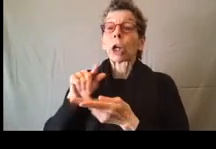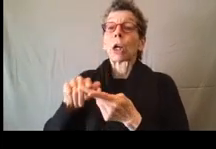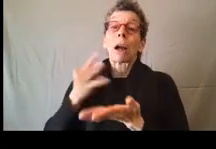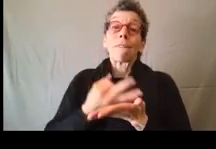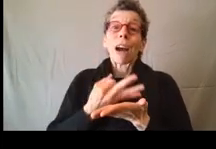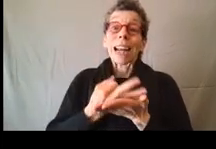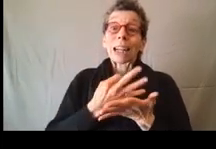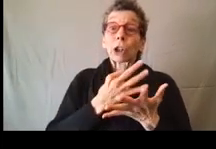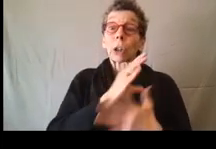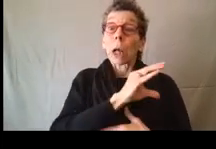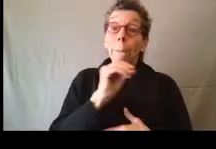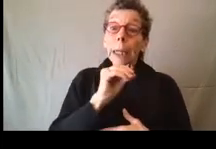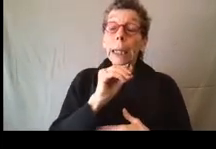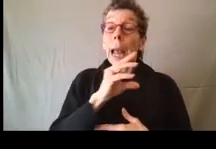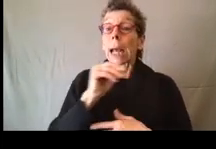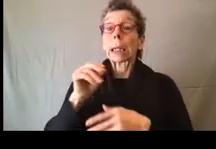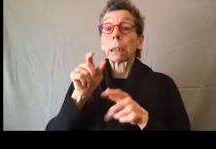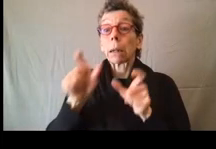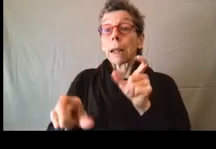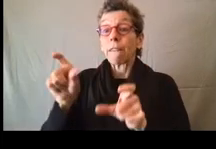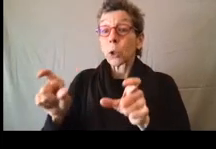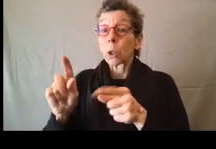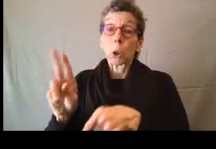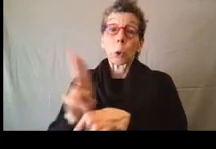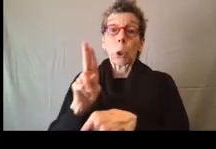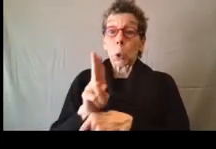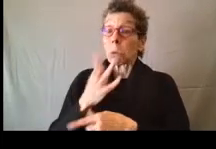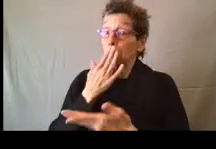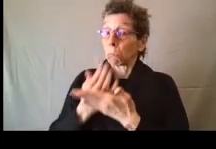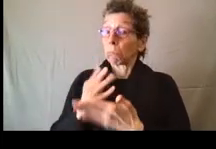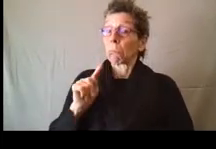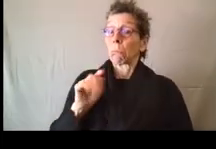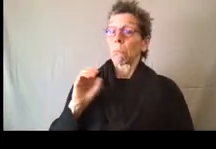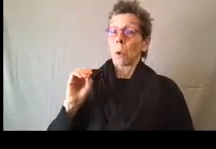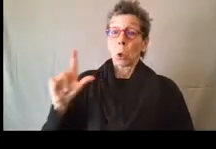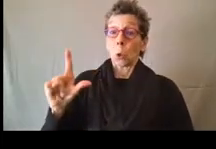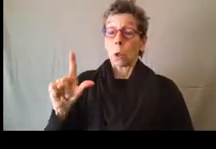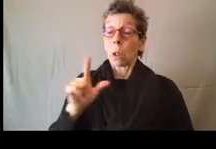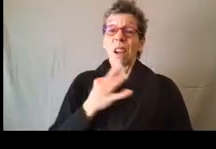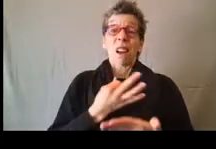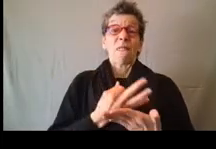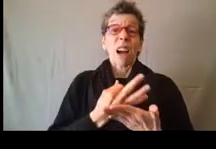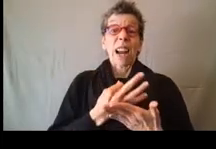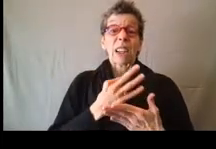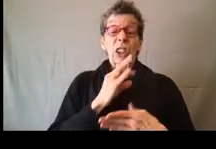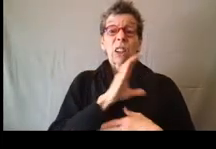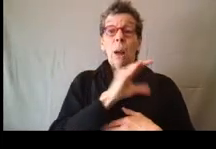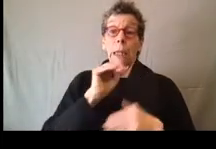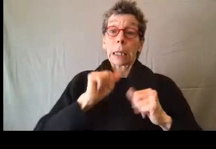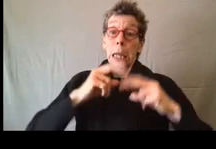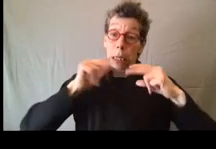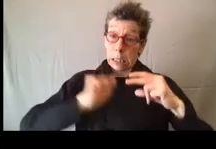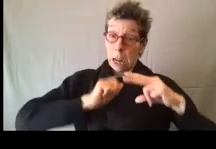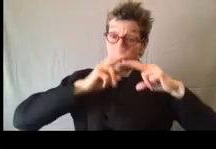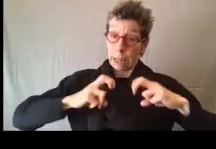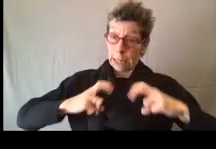for consumers and advocates. Certainly financial institutions can conduct a self assessment.